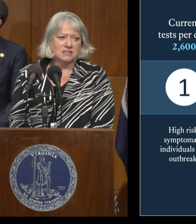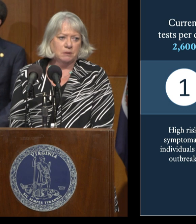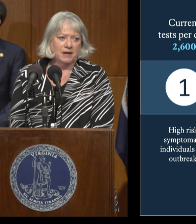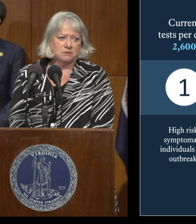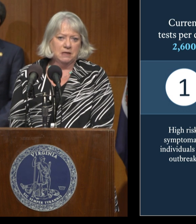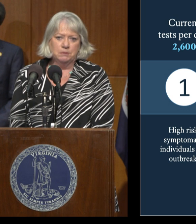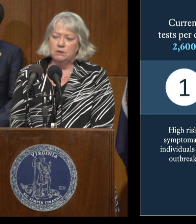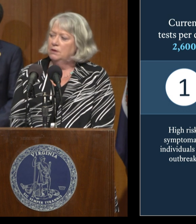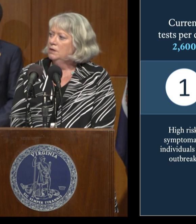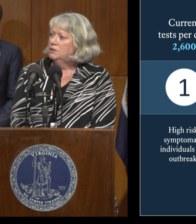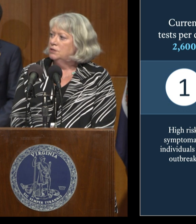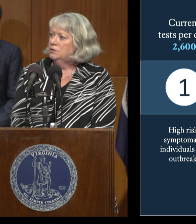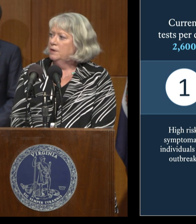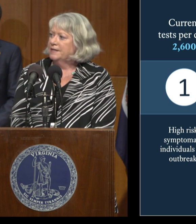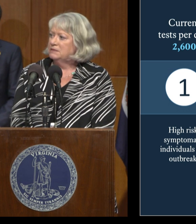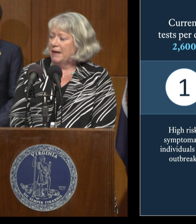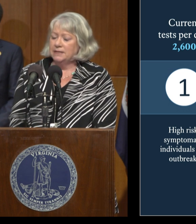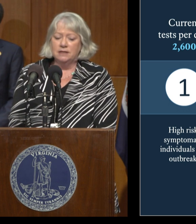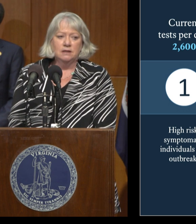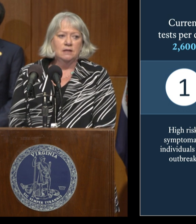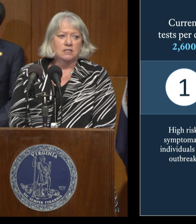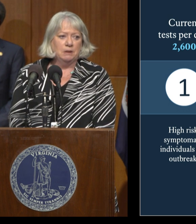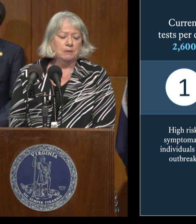many of you who follow the numbers know that we've done 4,000 tests a day, um, in the last two days.